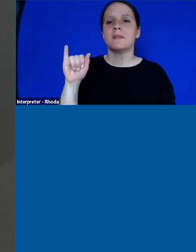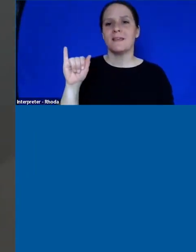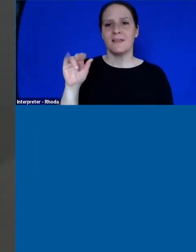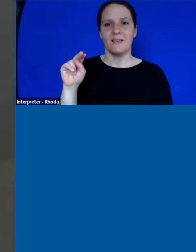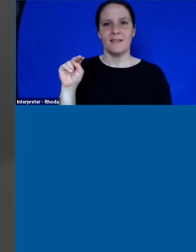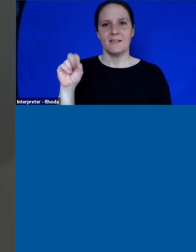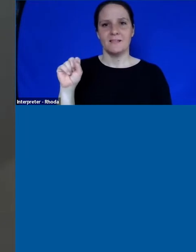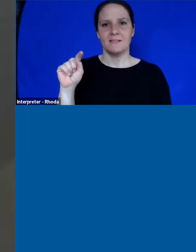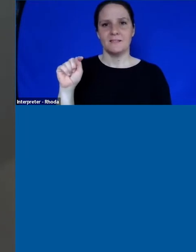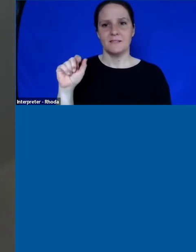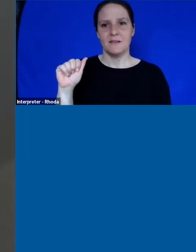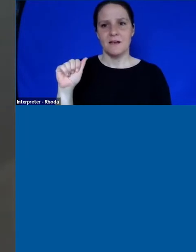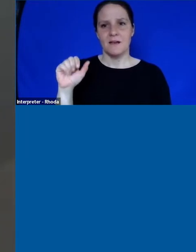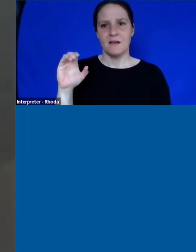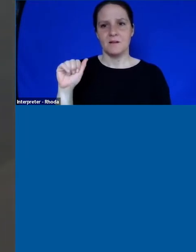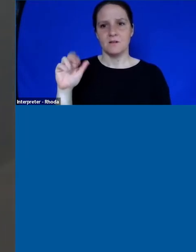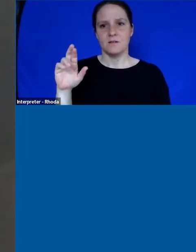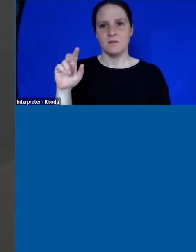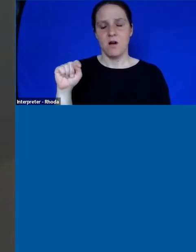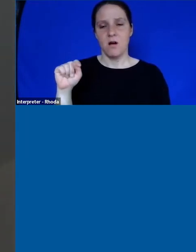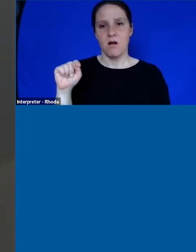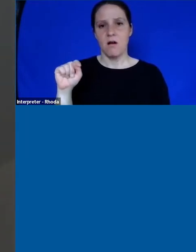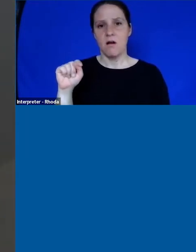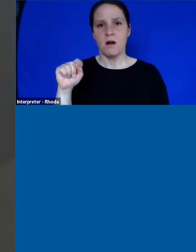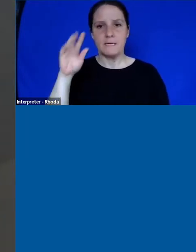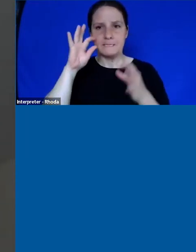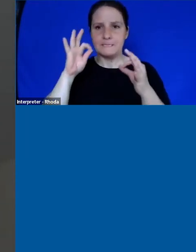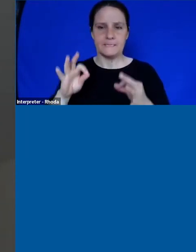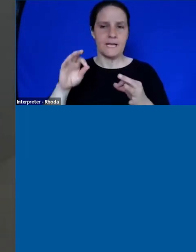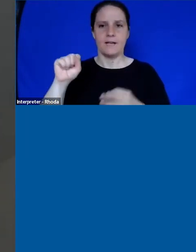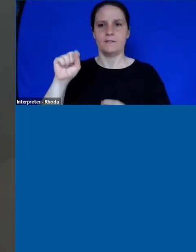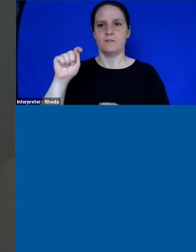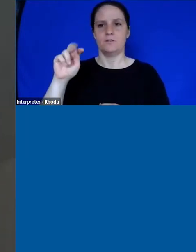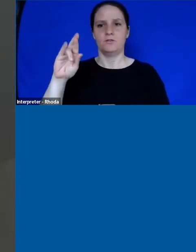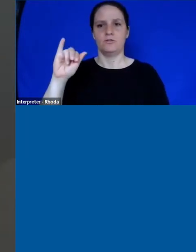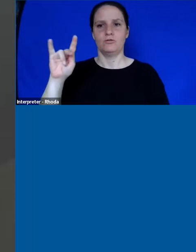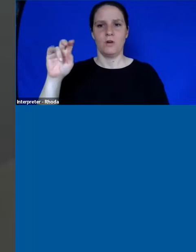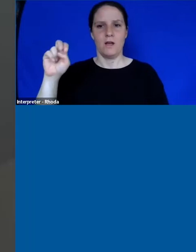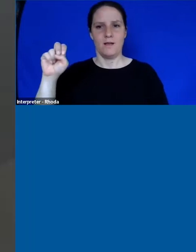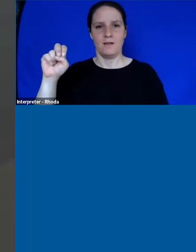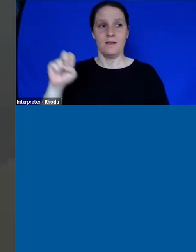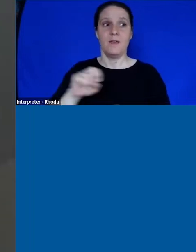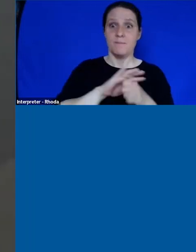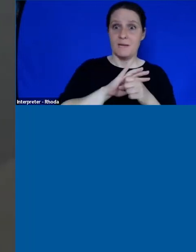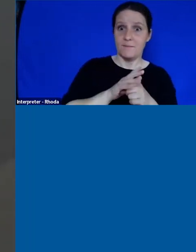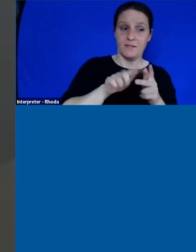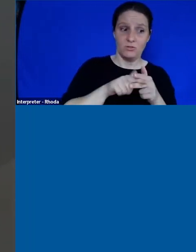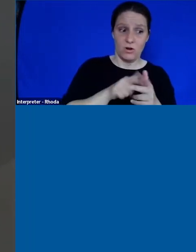about a week and a half after the pandemic hit its full force. Instacart workers all went on strike